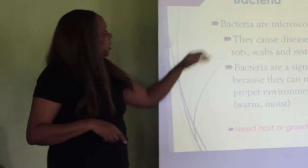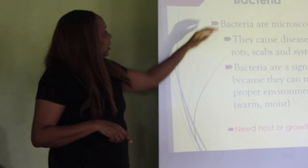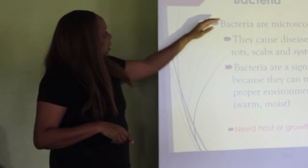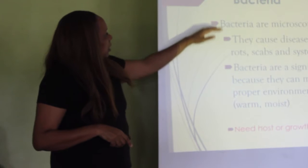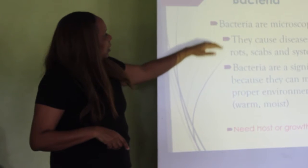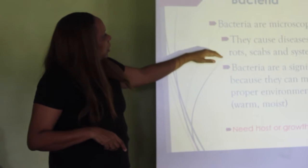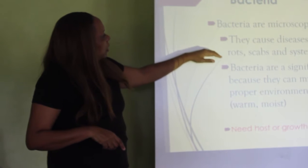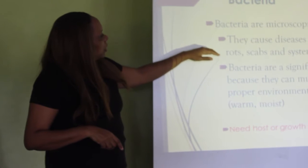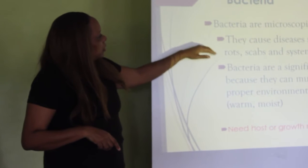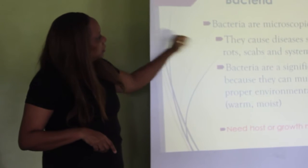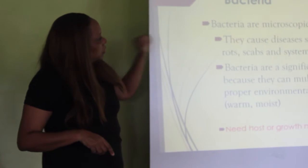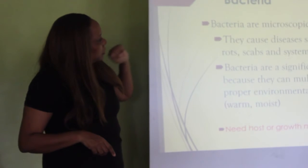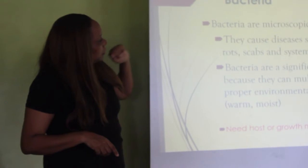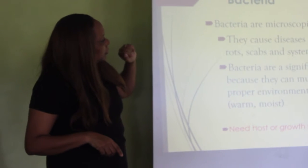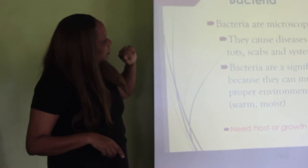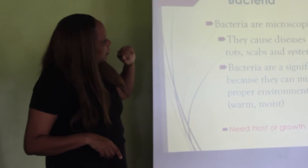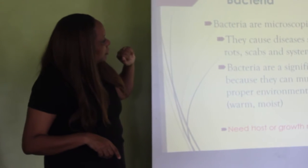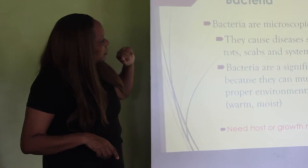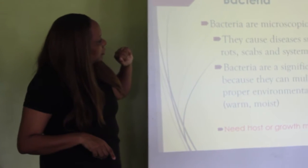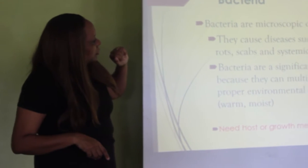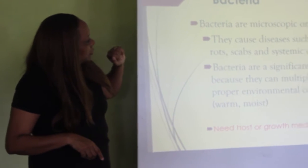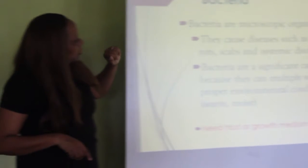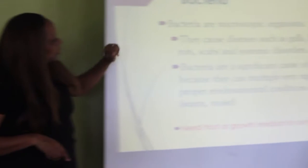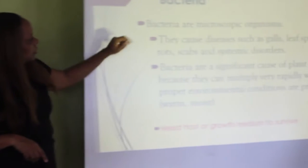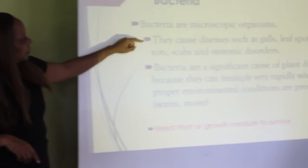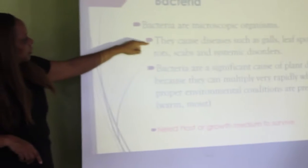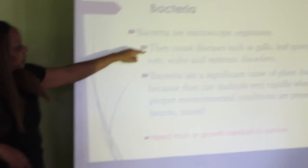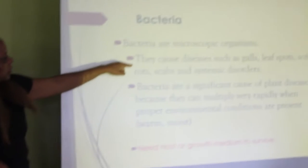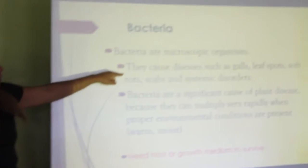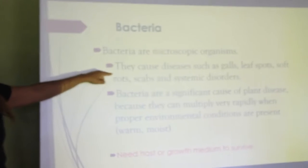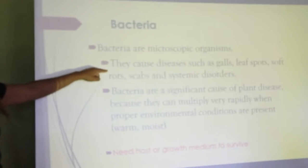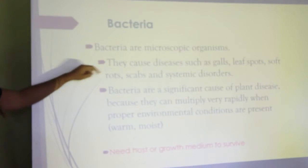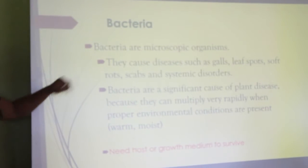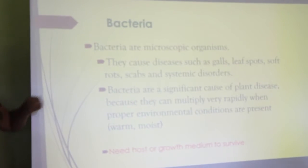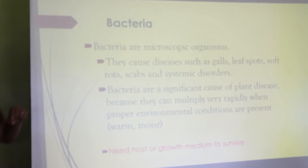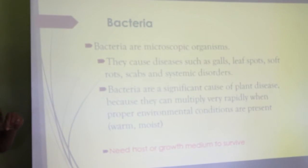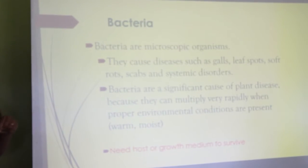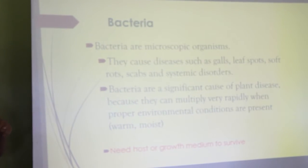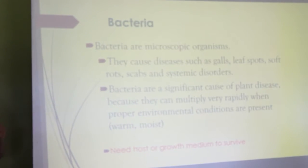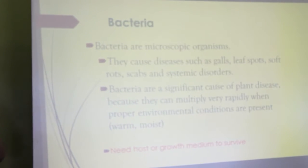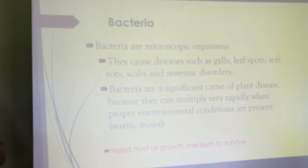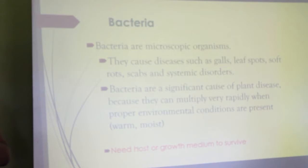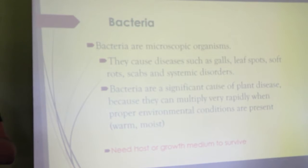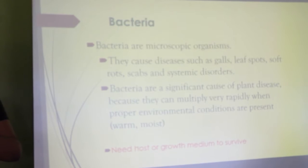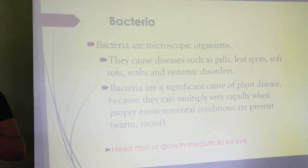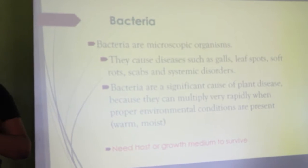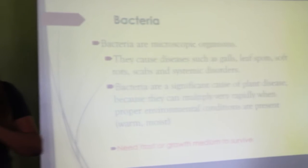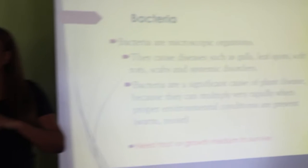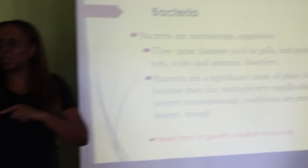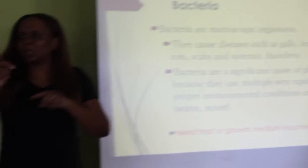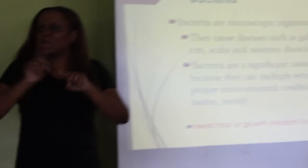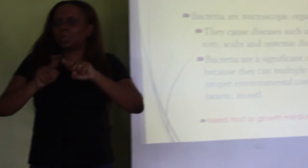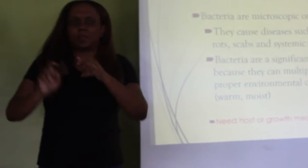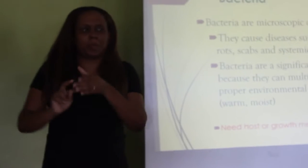these thoughts soft rock scam and other disorders and when you have a chance you can walk